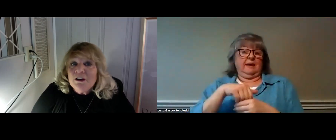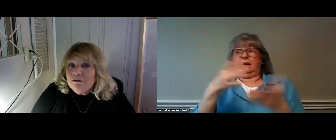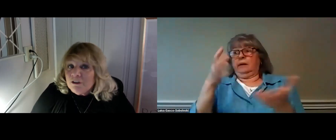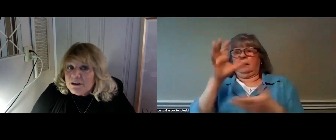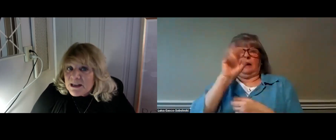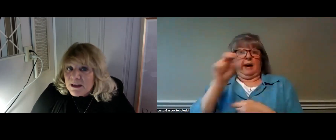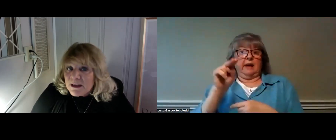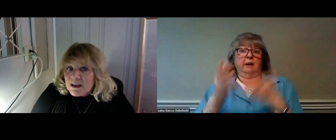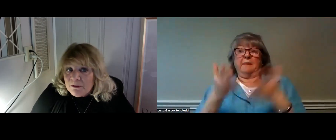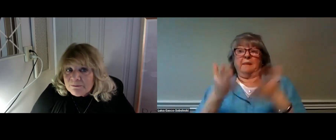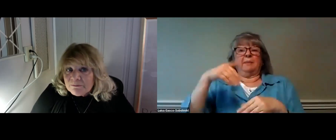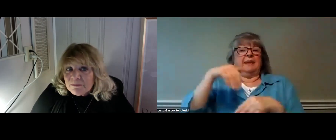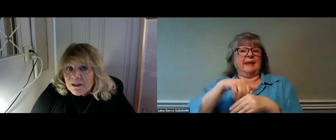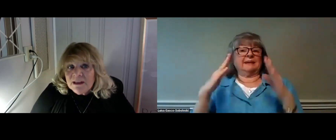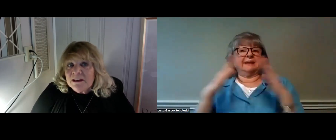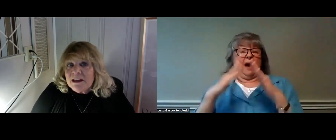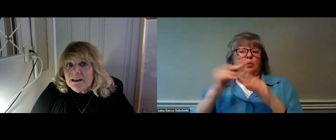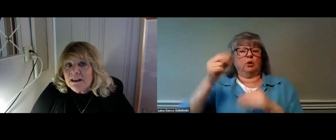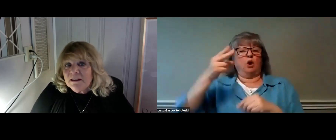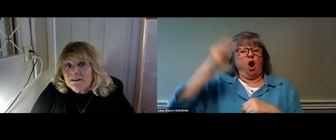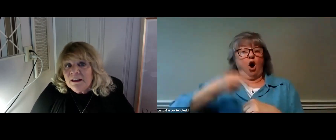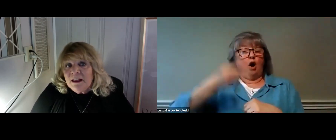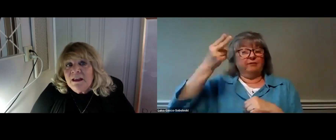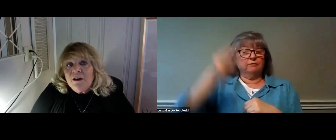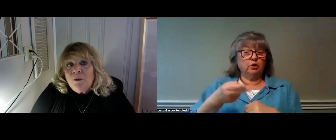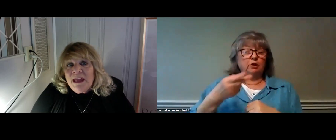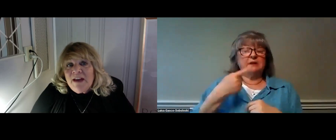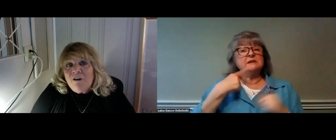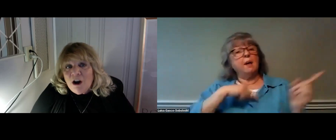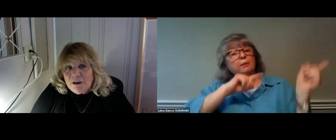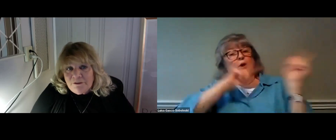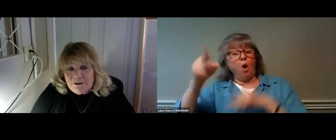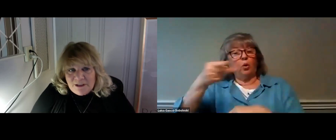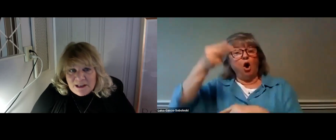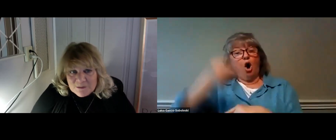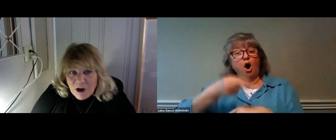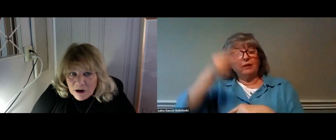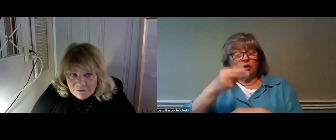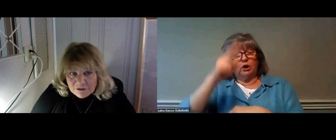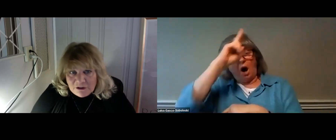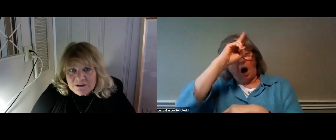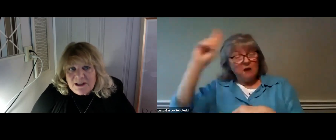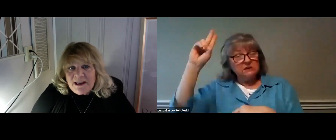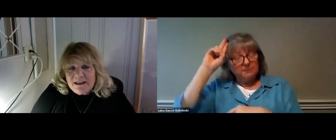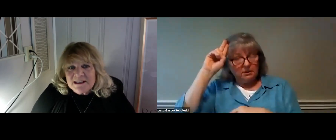here for example, in Connecticut, we have Hartford, that's what Hartford looks like and